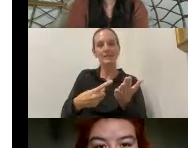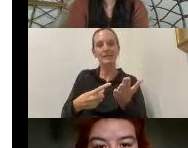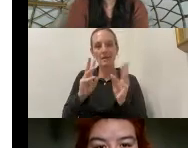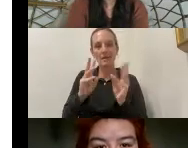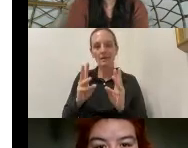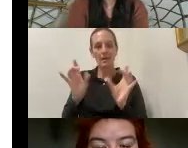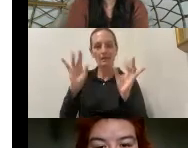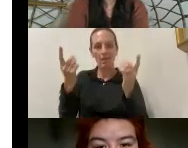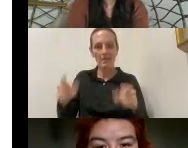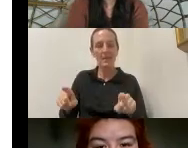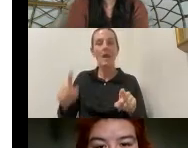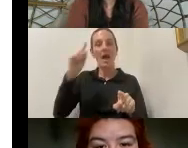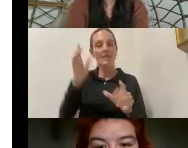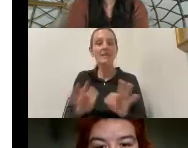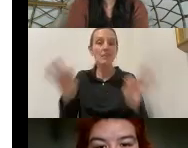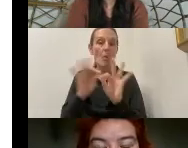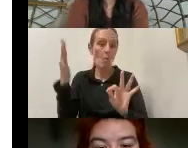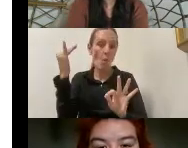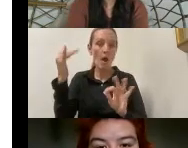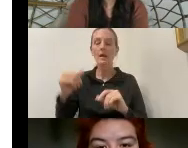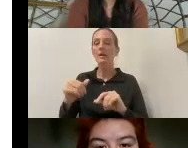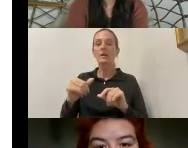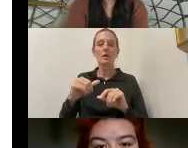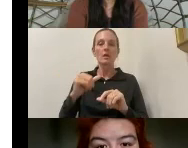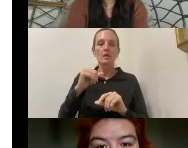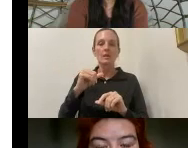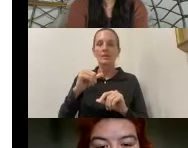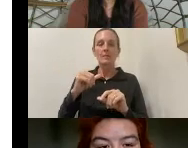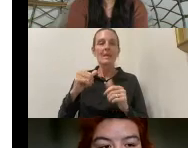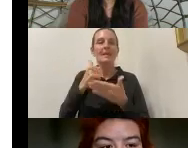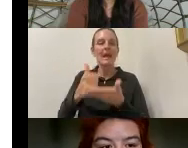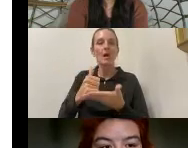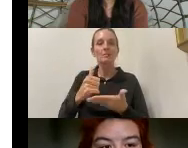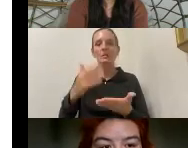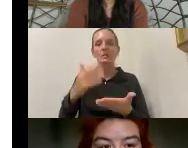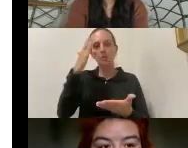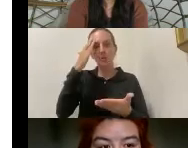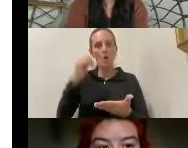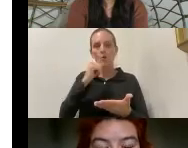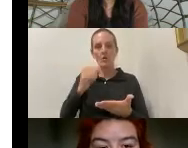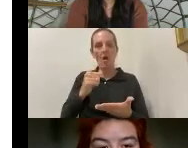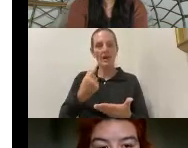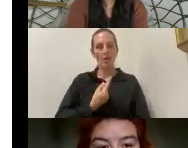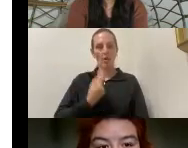I think especially during what I was going through, I was I think 13 at the time, I felt very alone in what was happening.